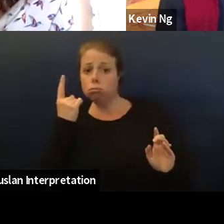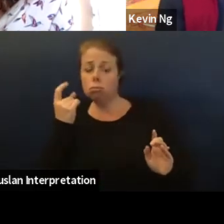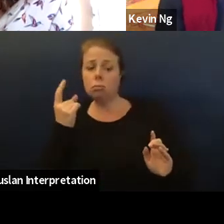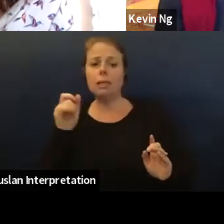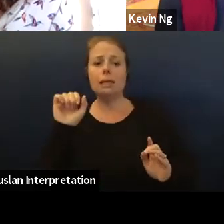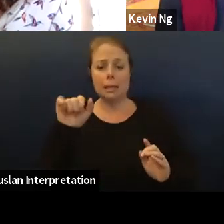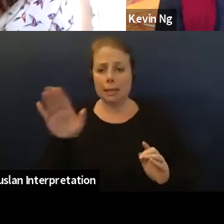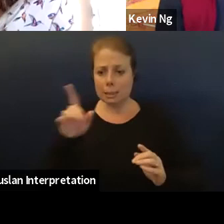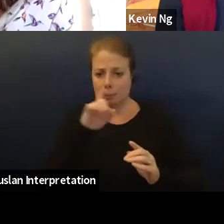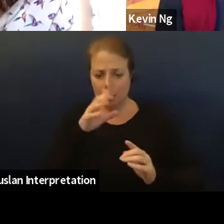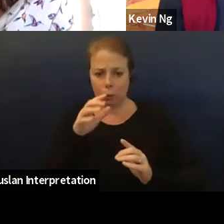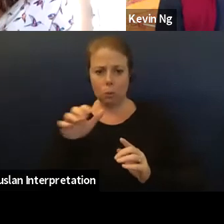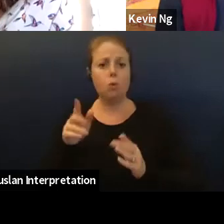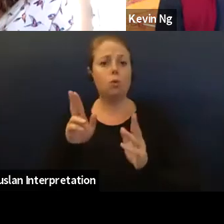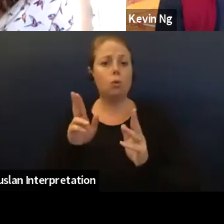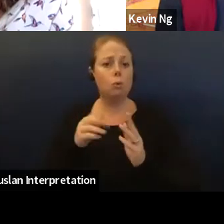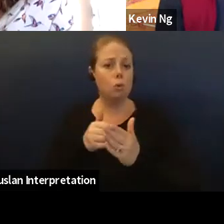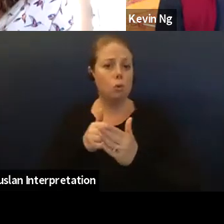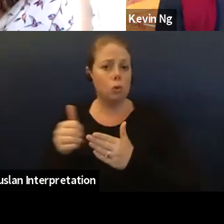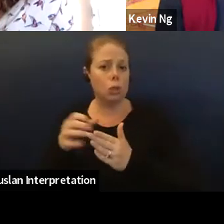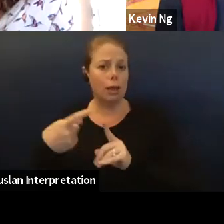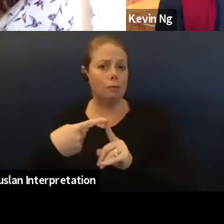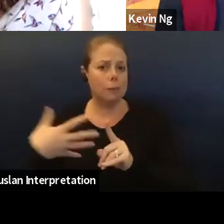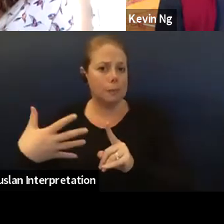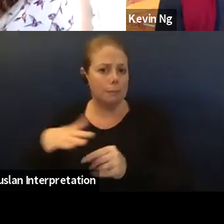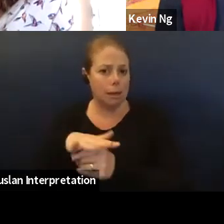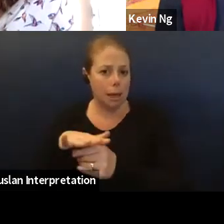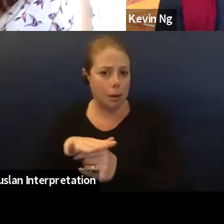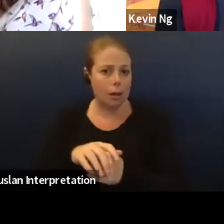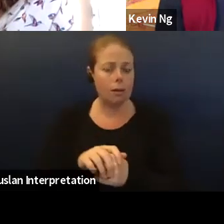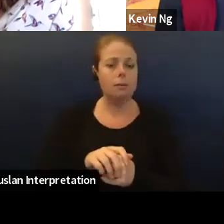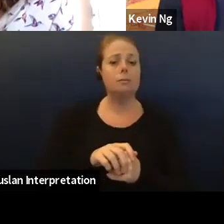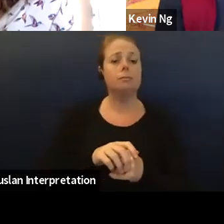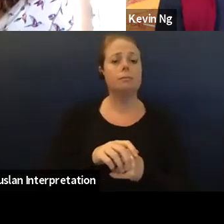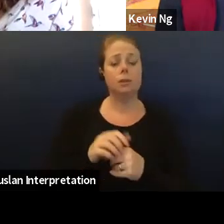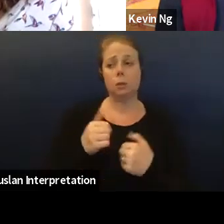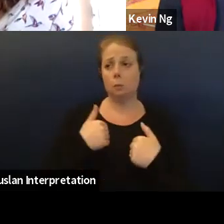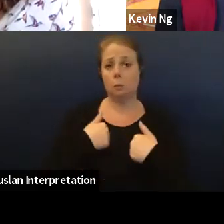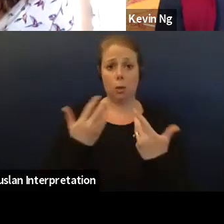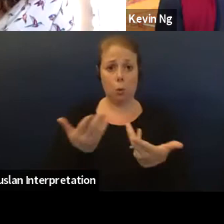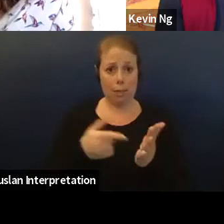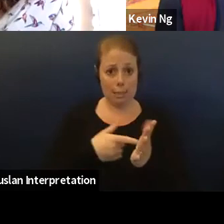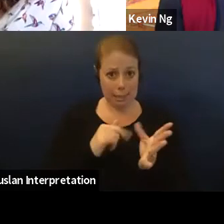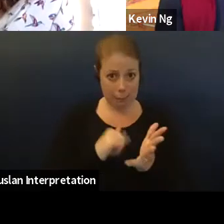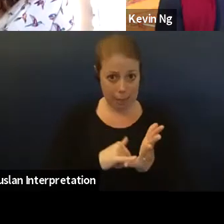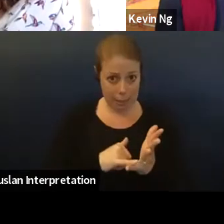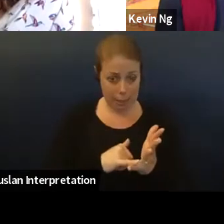I guess I can speak that I come from Tasmania and being a peer assessor was a bit intimidating for